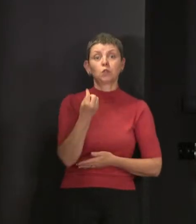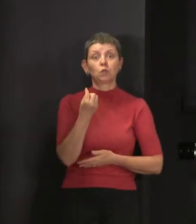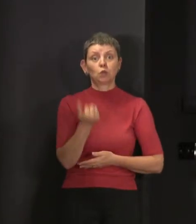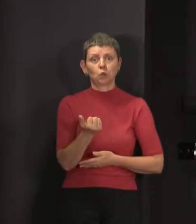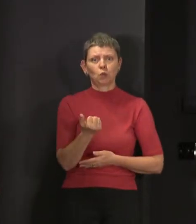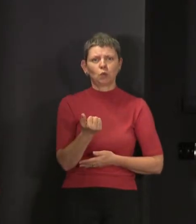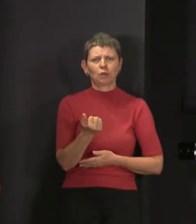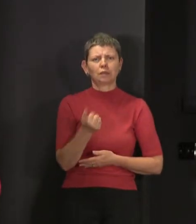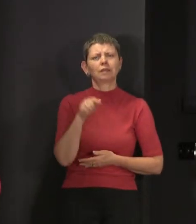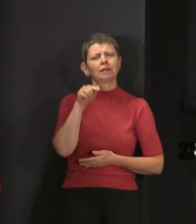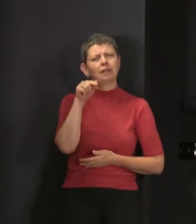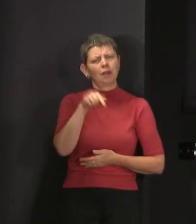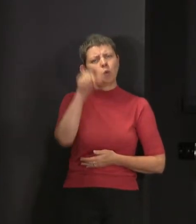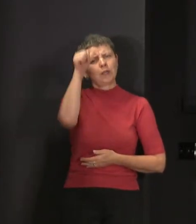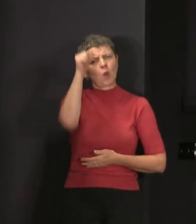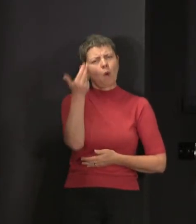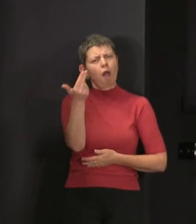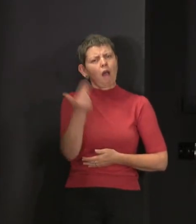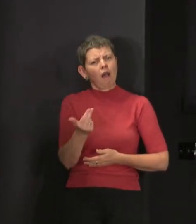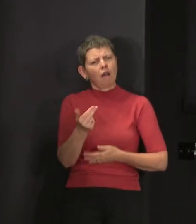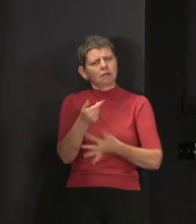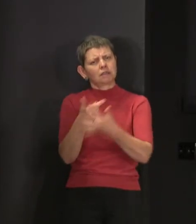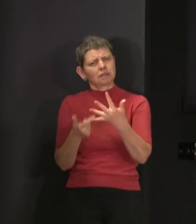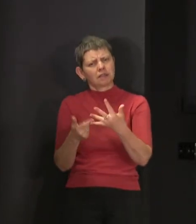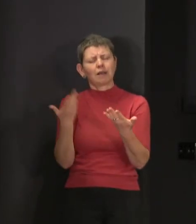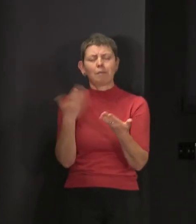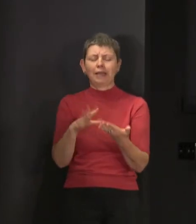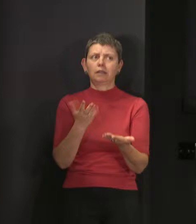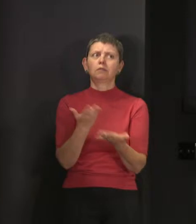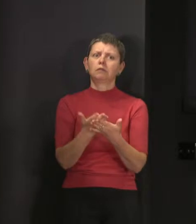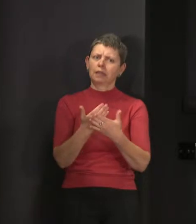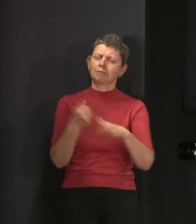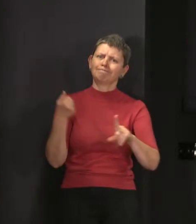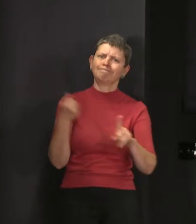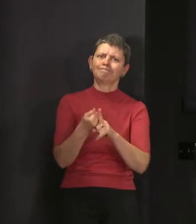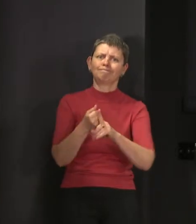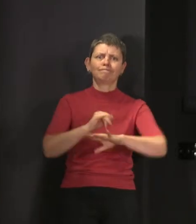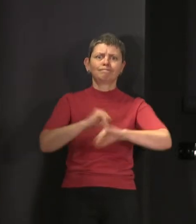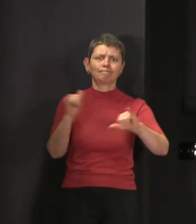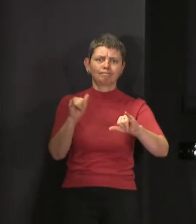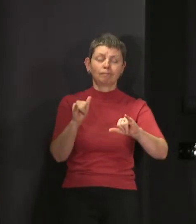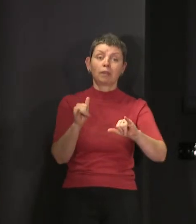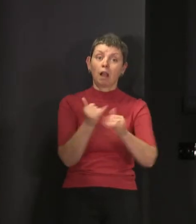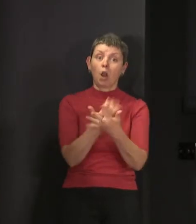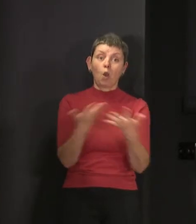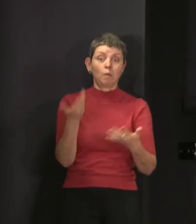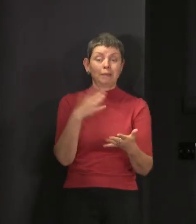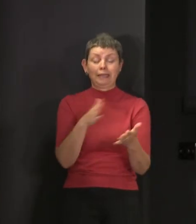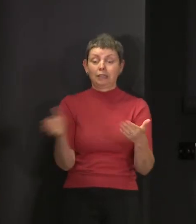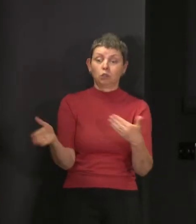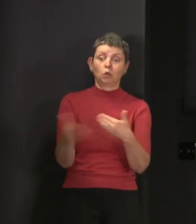severely affected by the crisis with many left with no choice but to close at short notice and with an almost